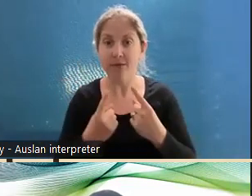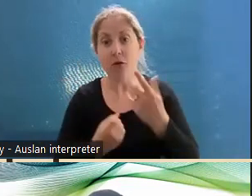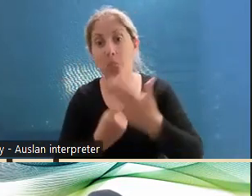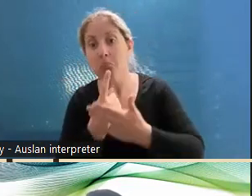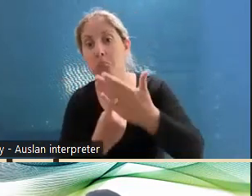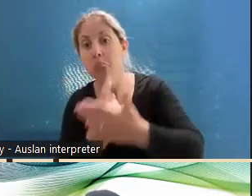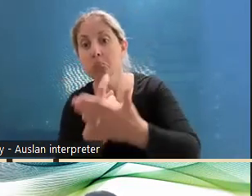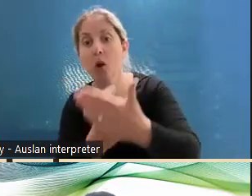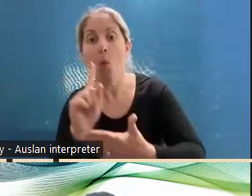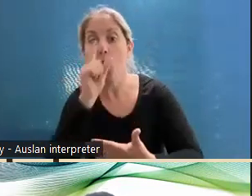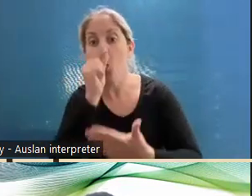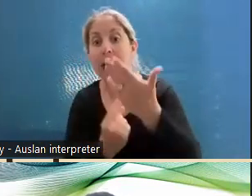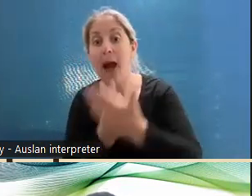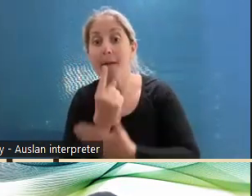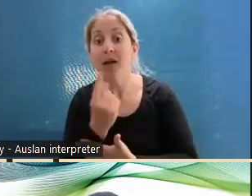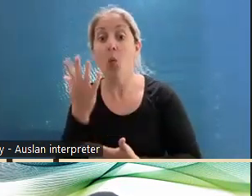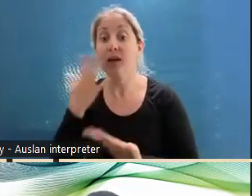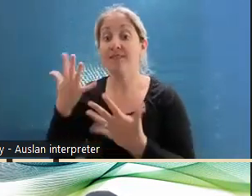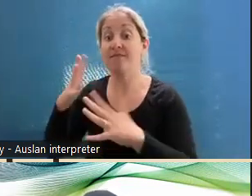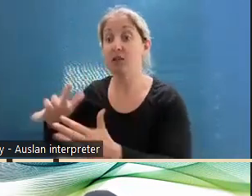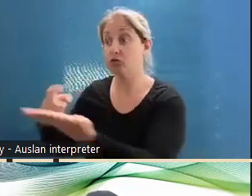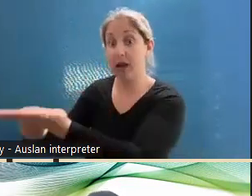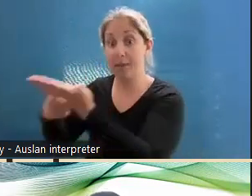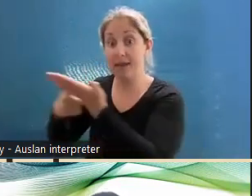an Independent Expert has made a recommendation.